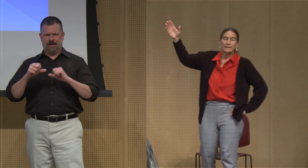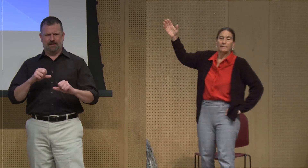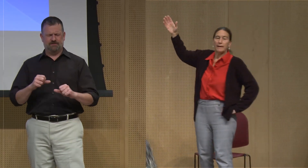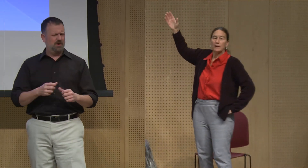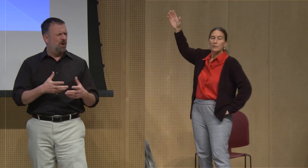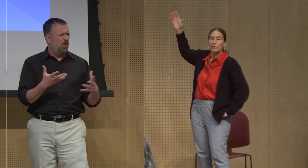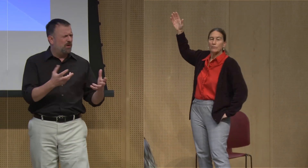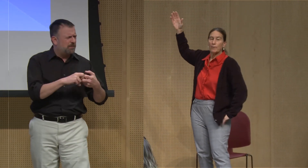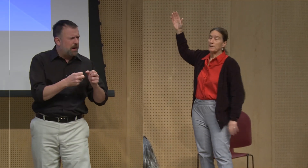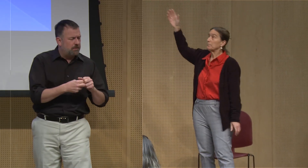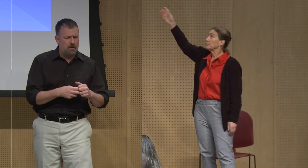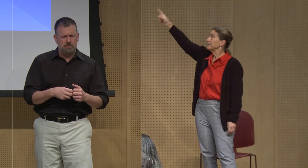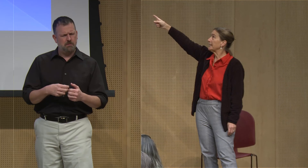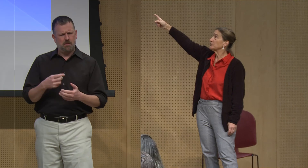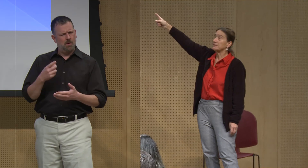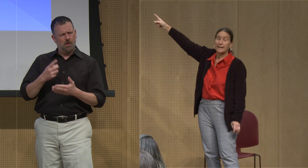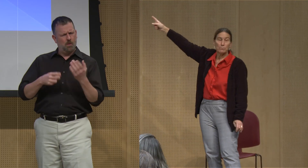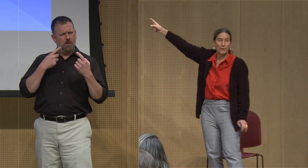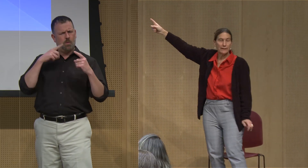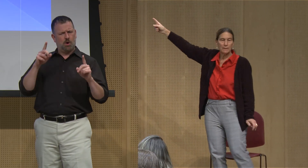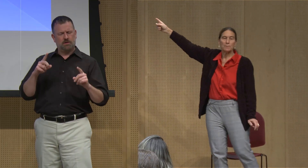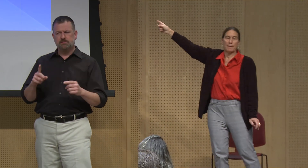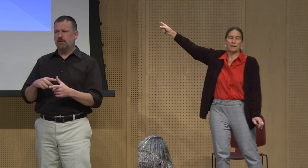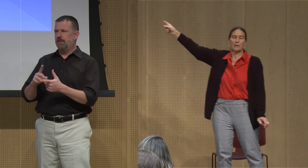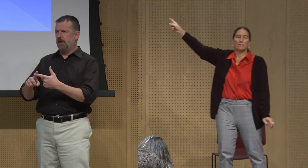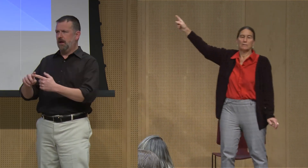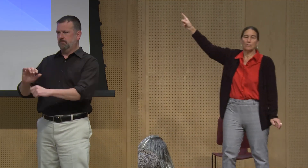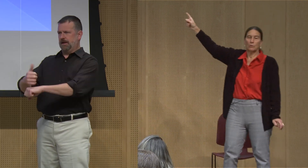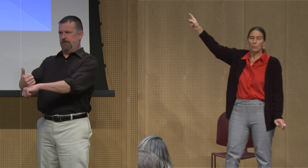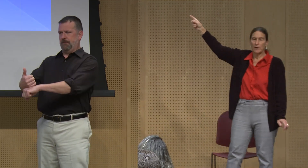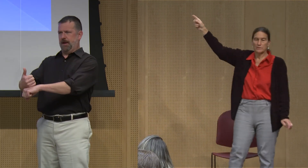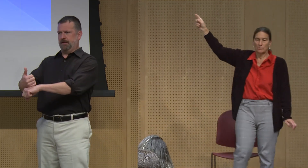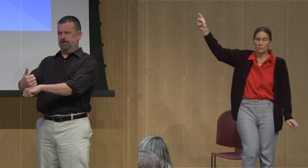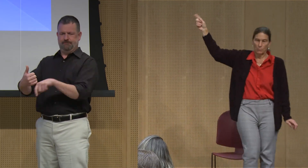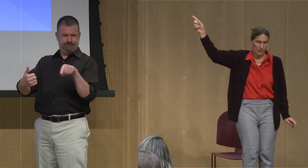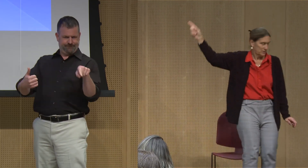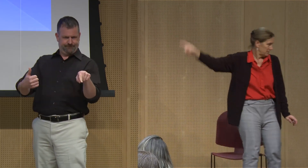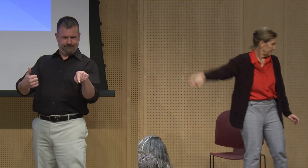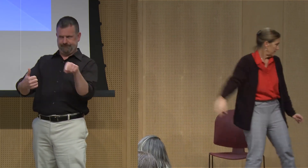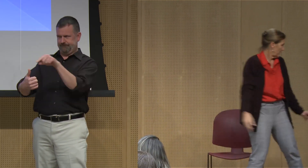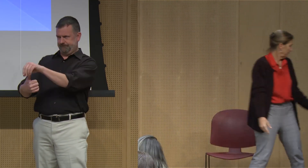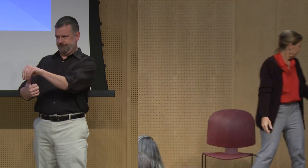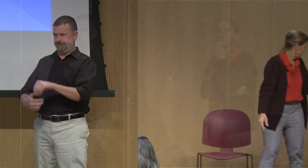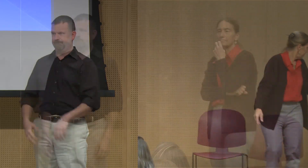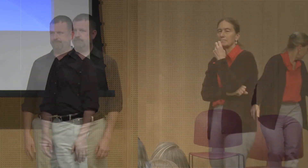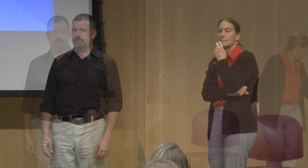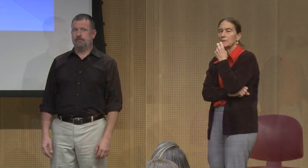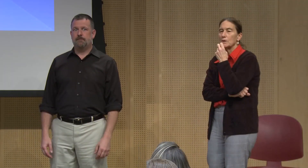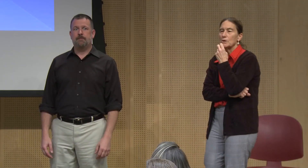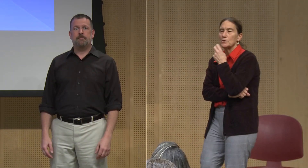AND THEN FROM AN IMPLEMENTATION STANDPOINT, IMPLEMENTING WHAT WORKS, ALL RIGHT?